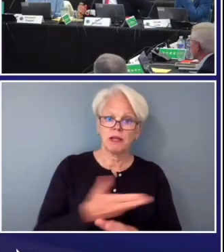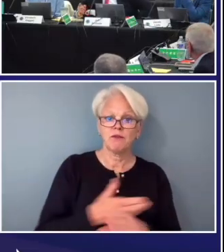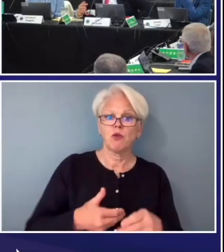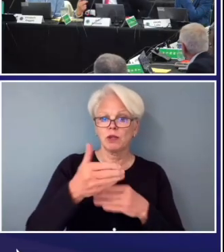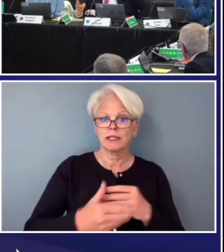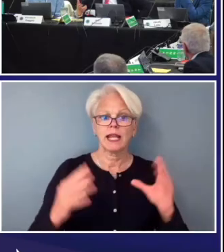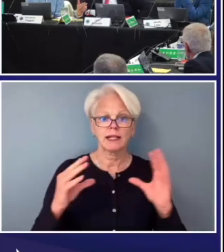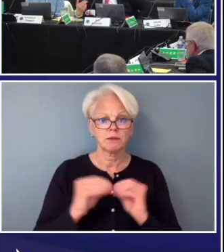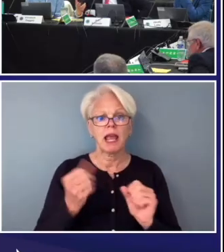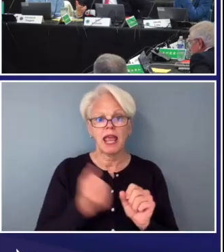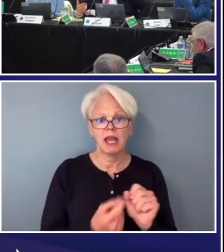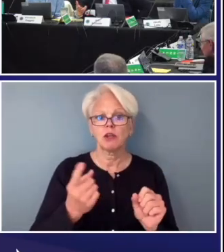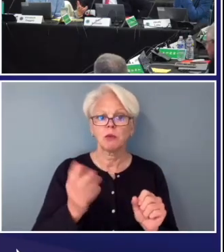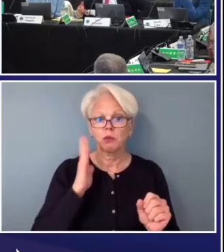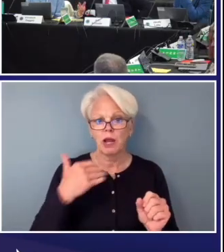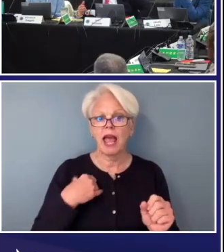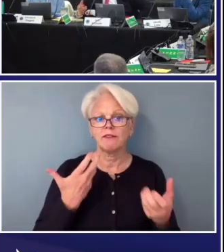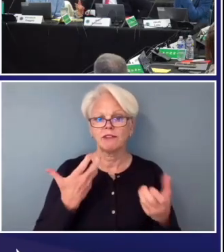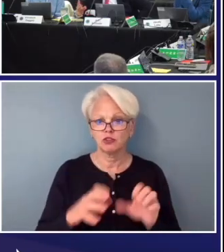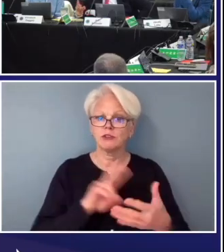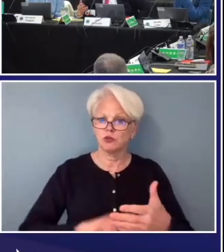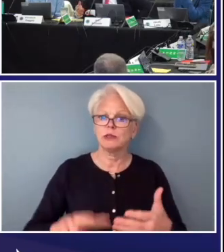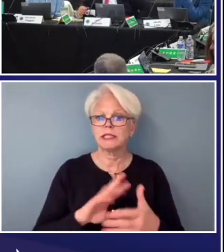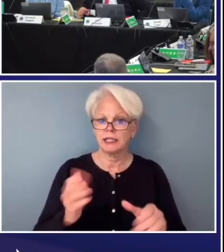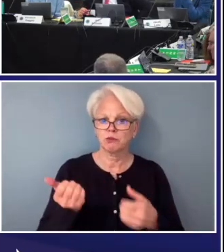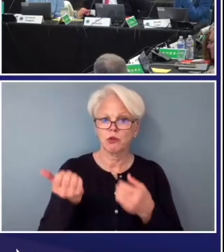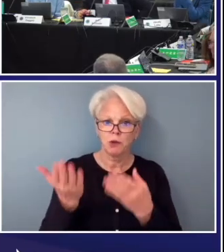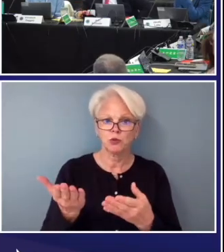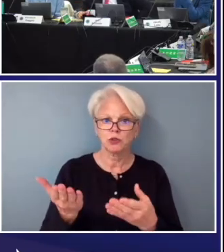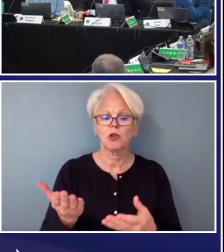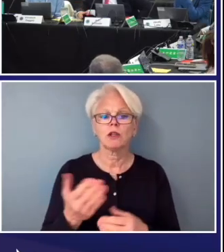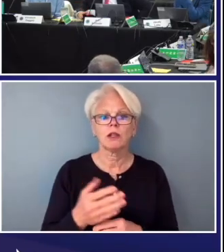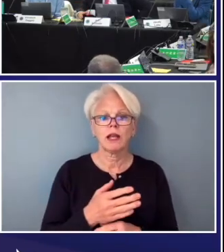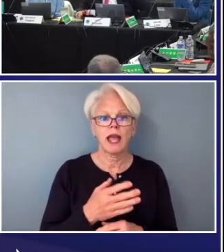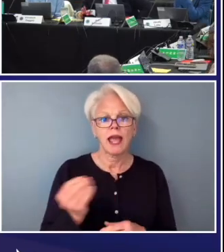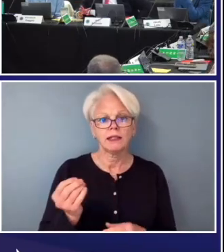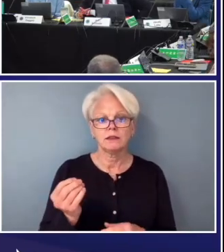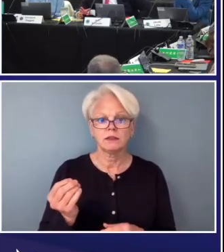everybody will have a chance to see the proposals and can, um, you know, uh, come prepared for